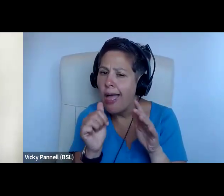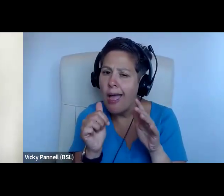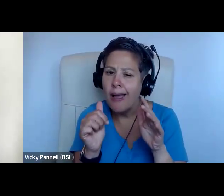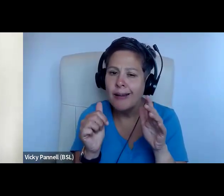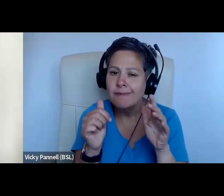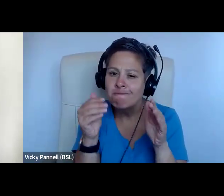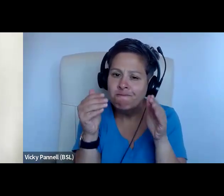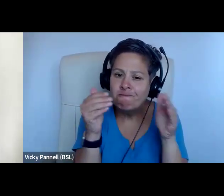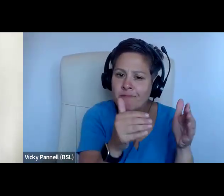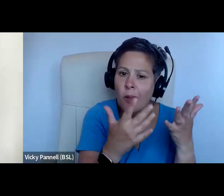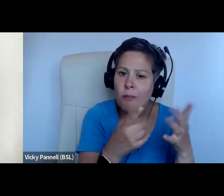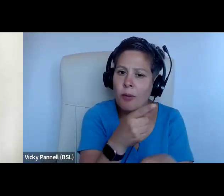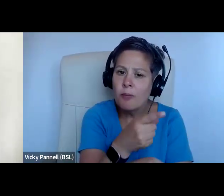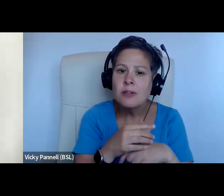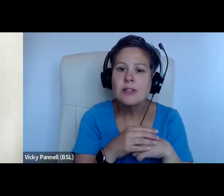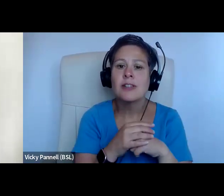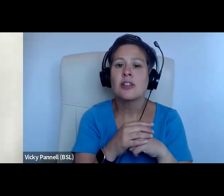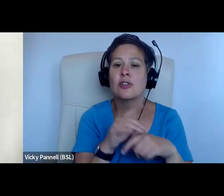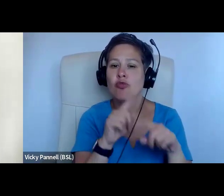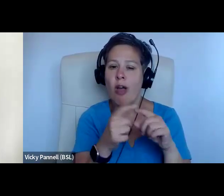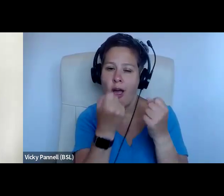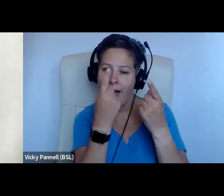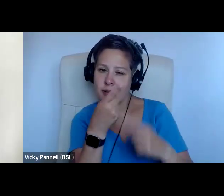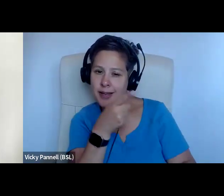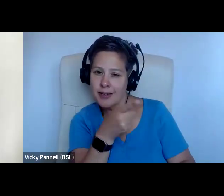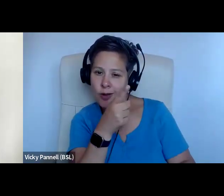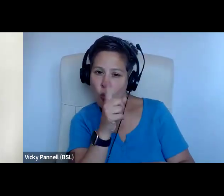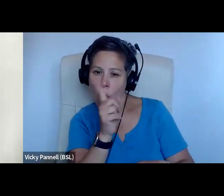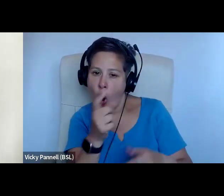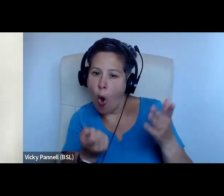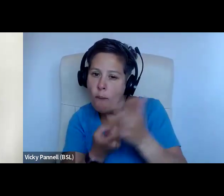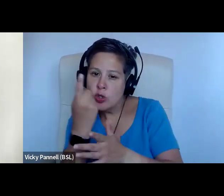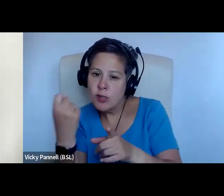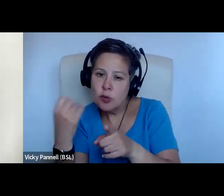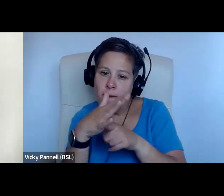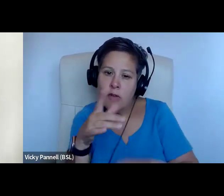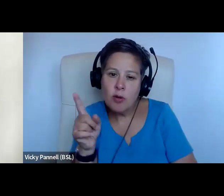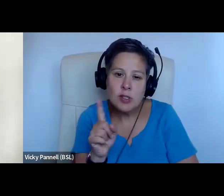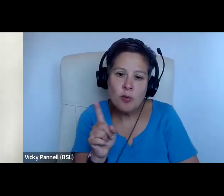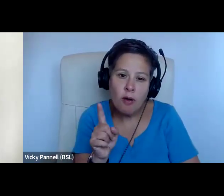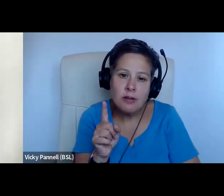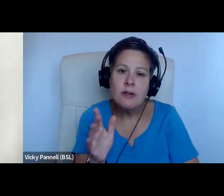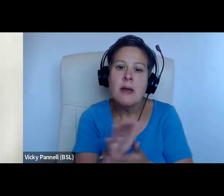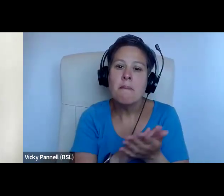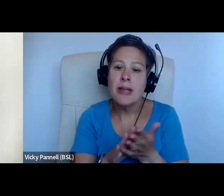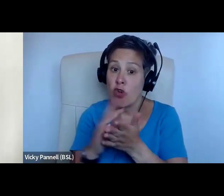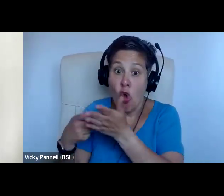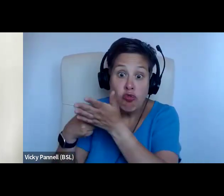no hope of being taken on board by the policymakers in question. And to give you a little bit of an example of that